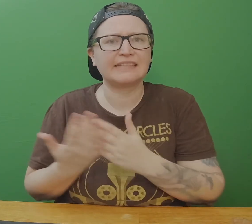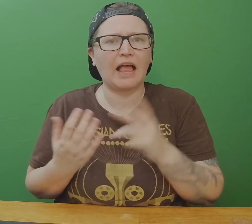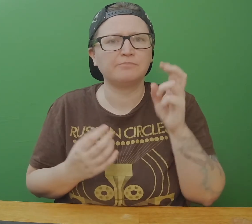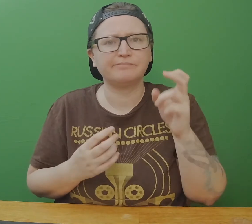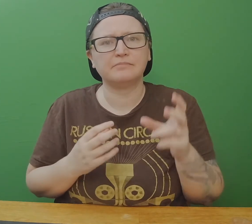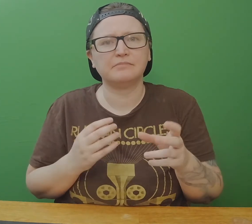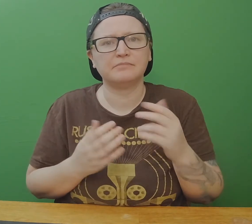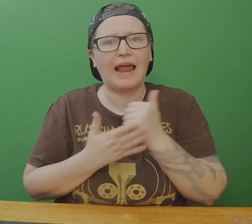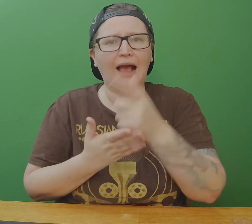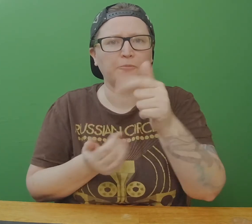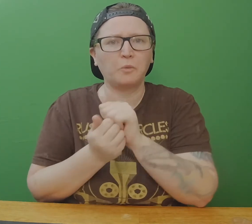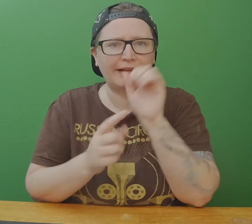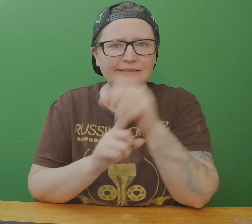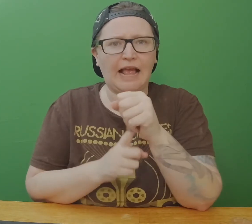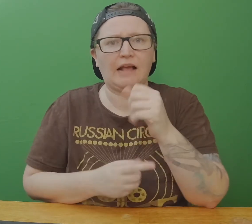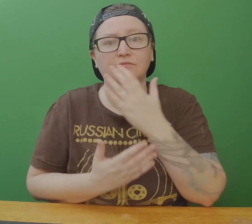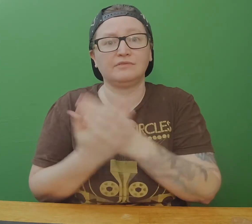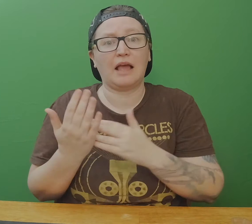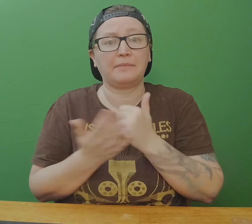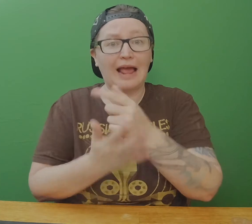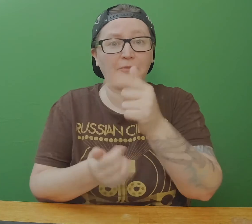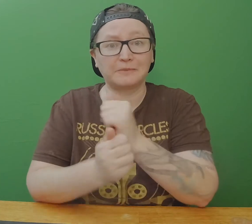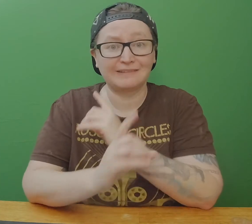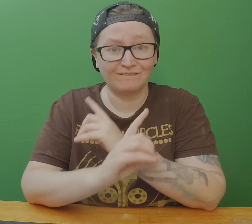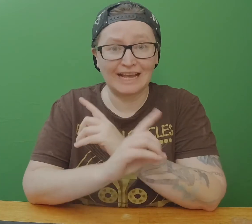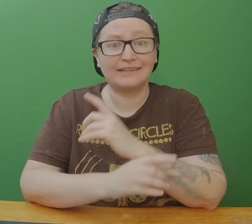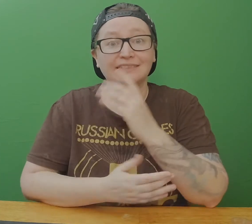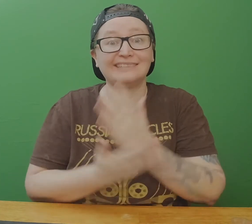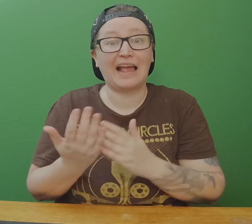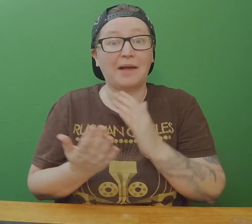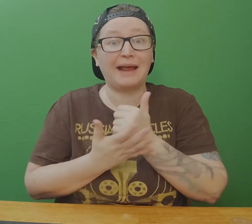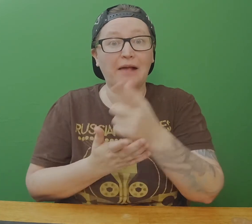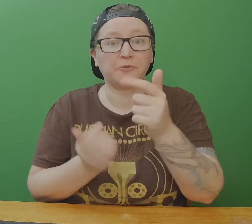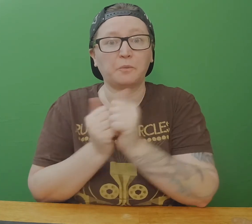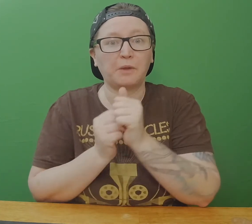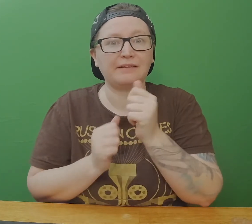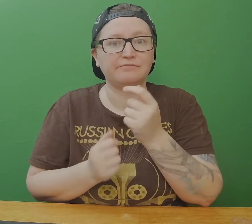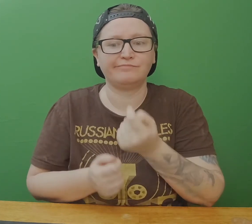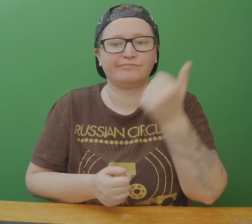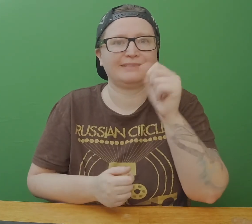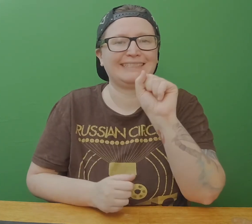and the cards have a variety of different things some are going to help you when you're on the offense attacking some are going to help with defense